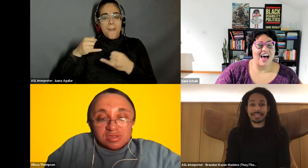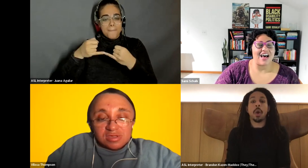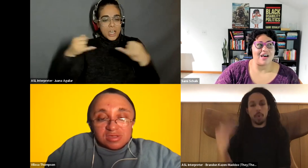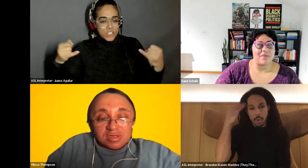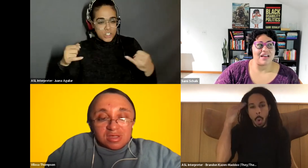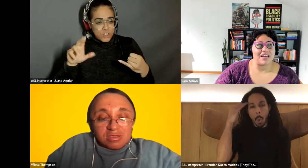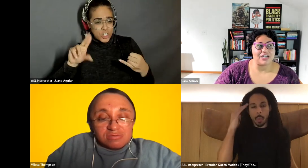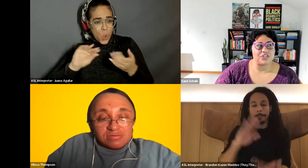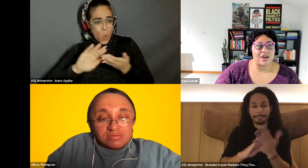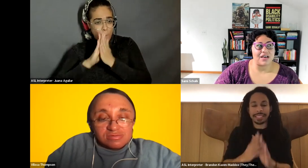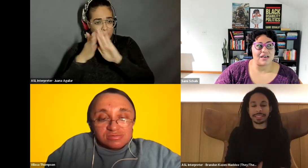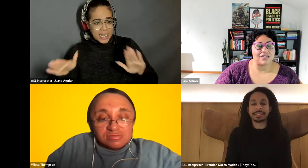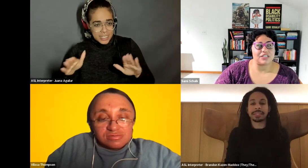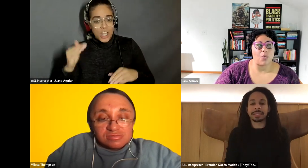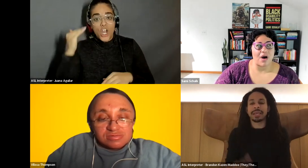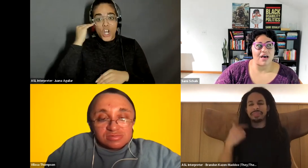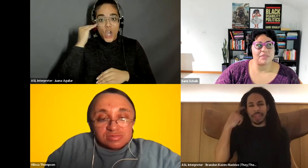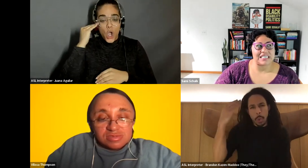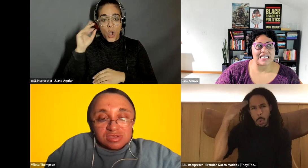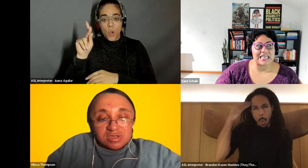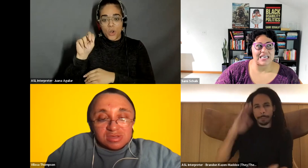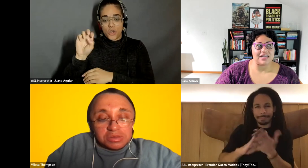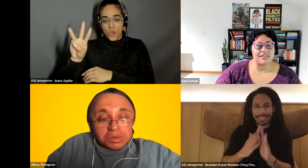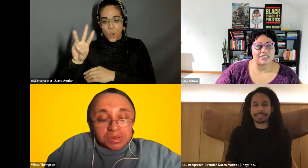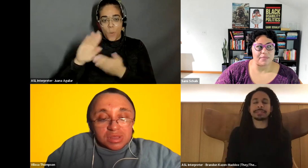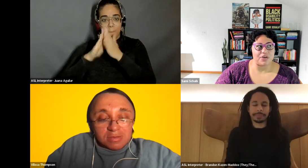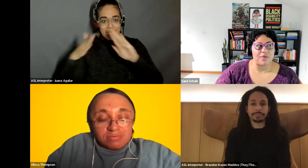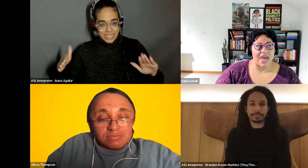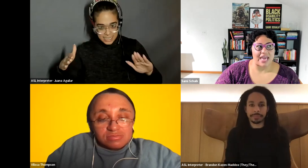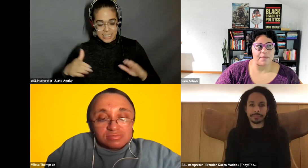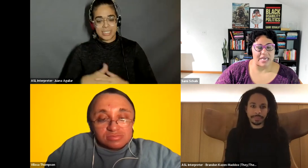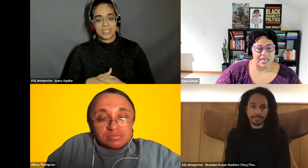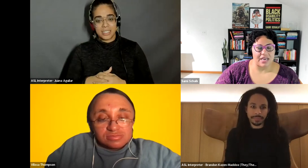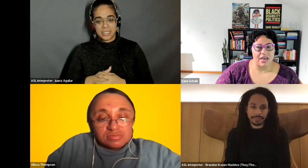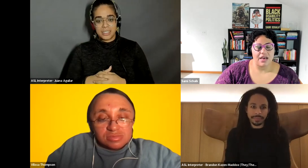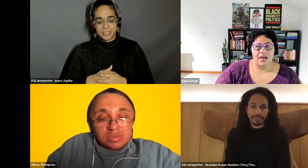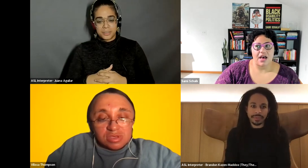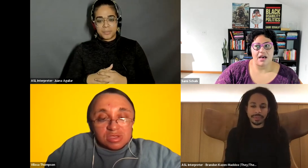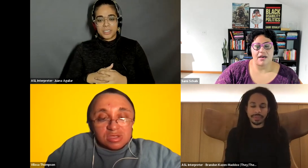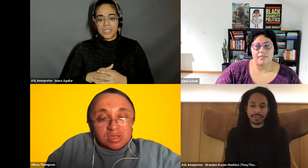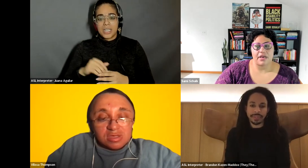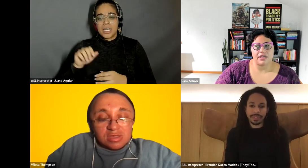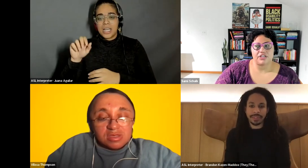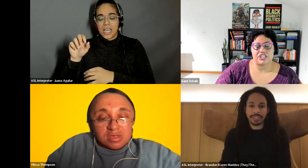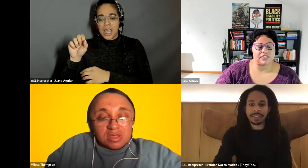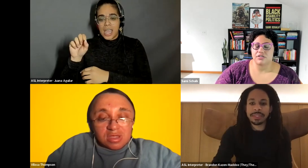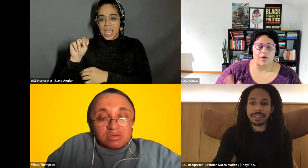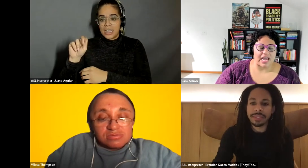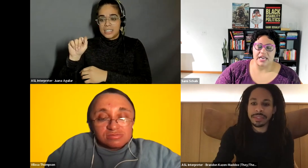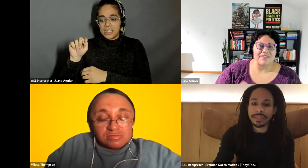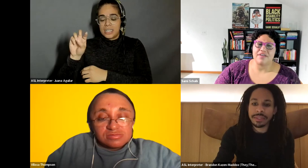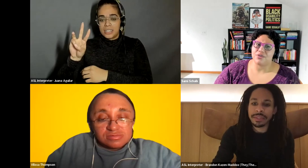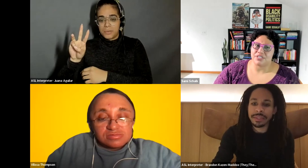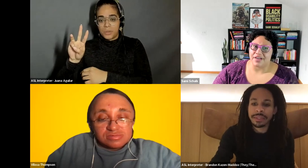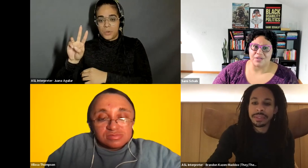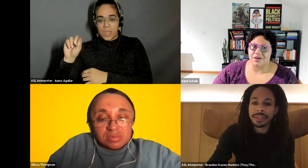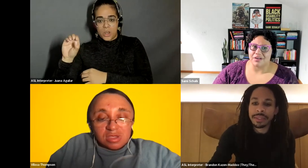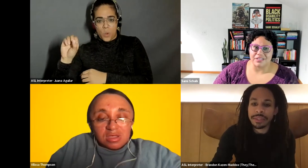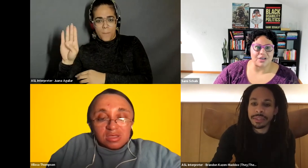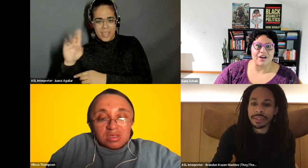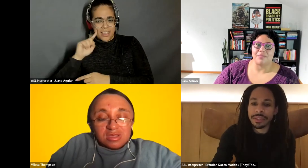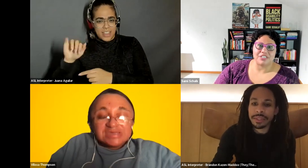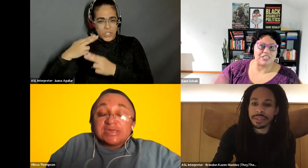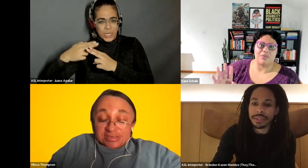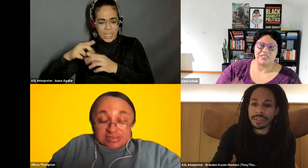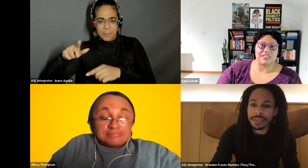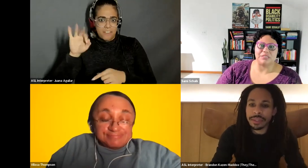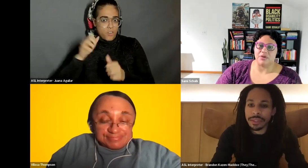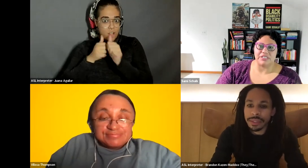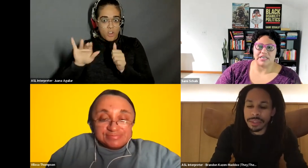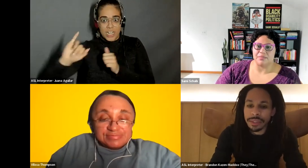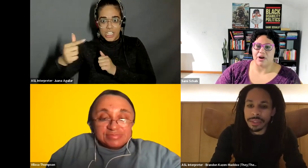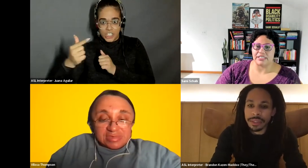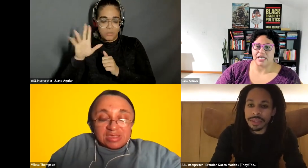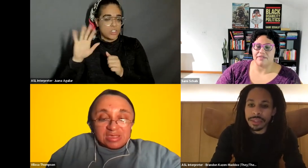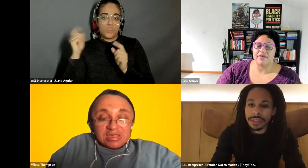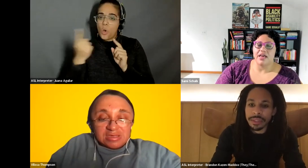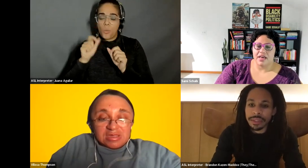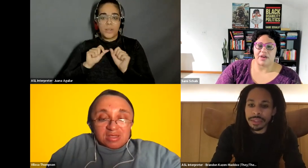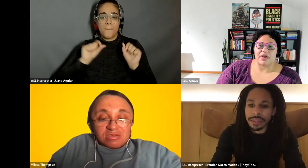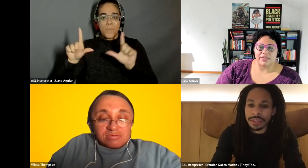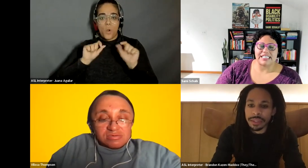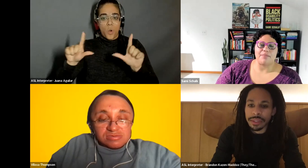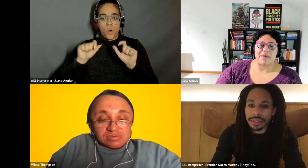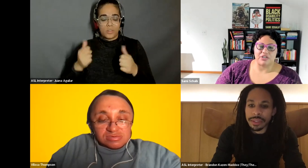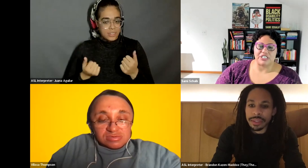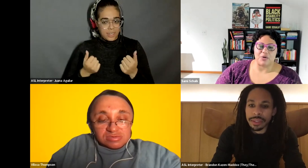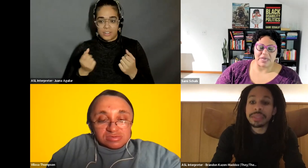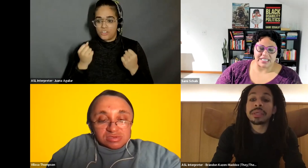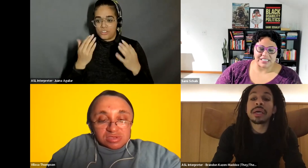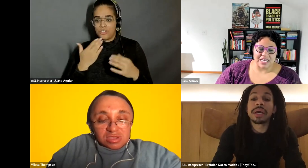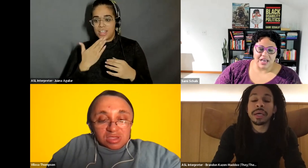Sami Schalk: Nedra Tawwab T. A. W. W. A. B. She's great, and even if you just follow her on Instagram, she always is posting some great stuff. There we go, set boundaries. No piece.